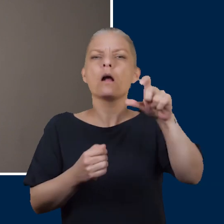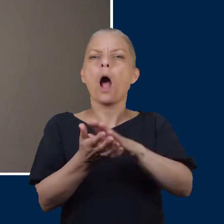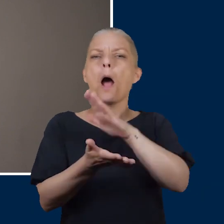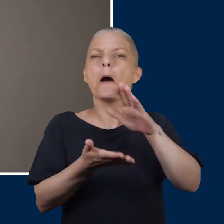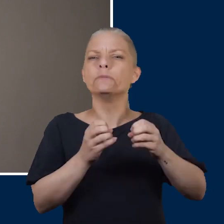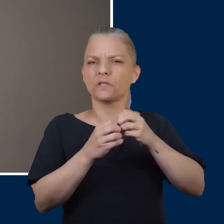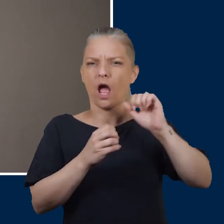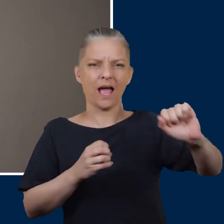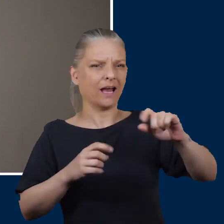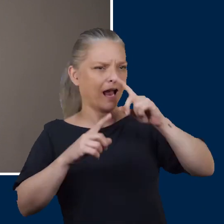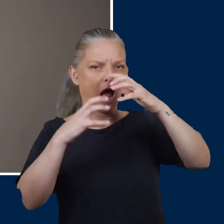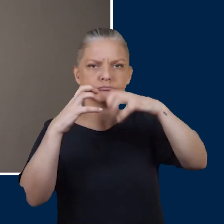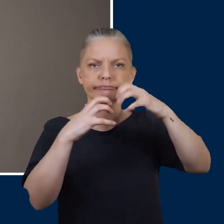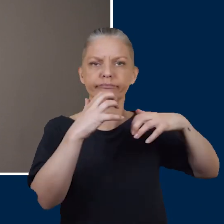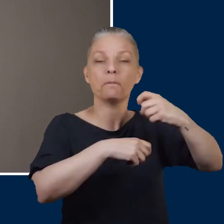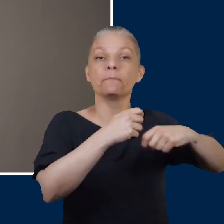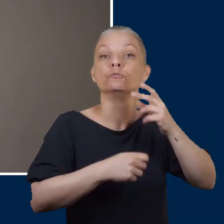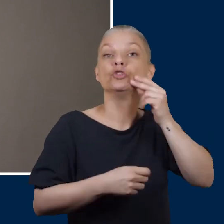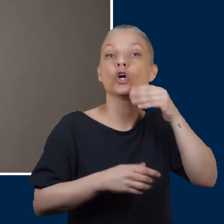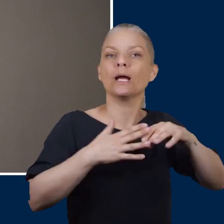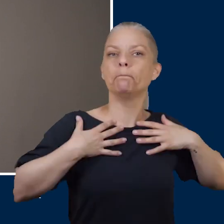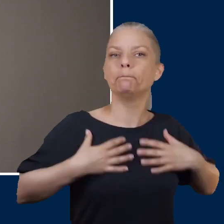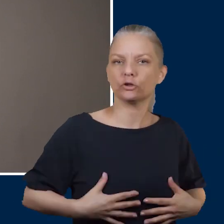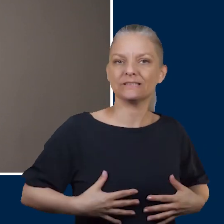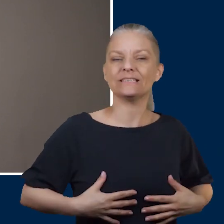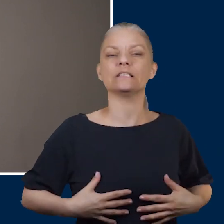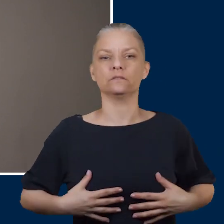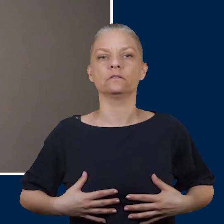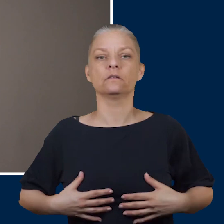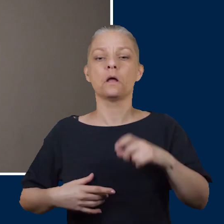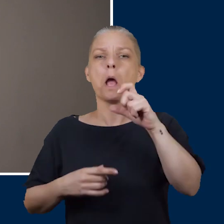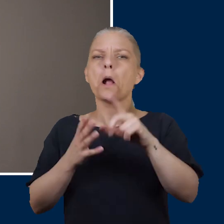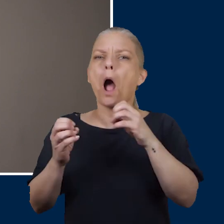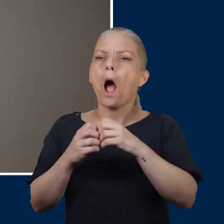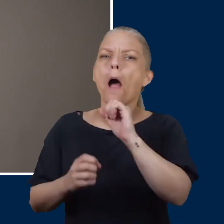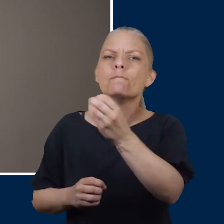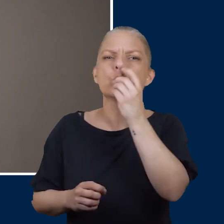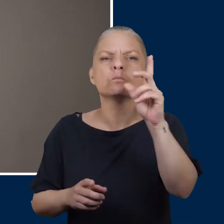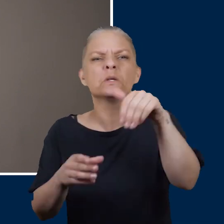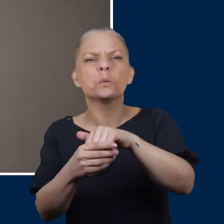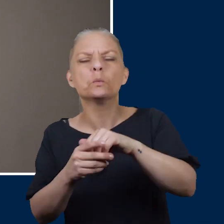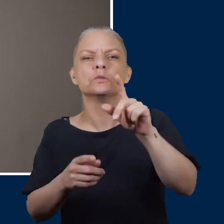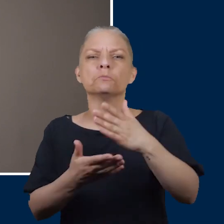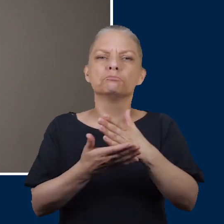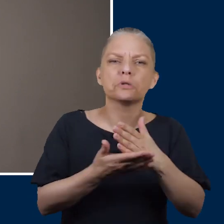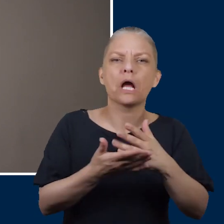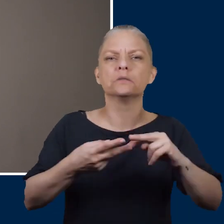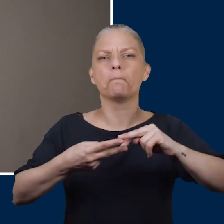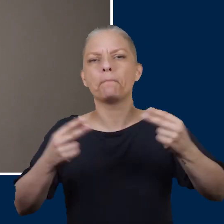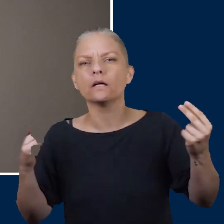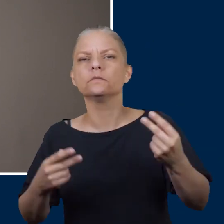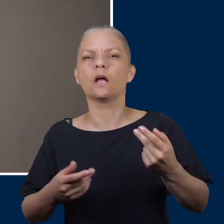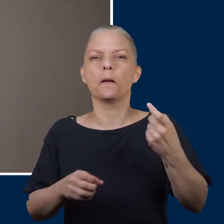energy carbohydrates are broken down into glucose by the body. Carbohydrate foods include breads,